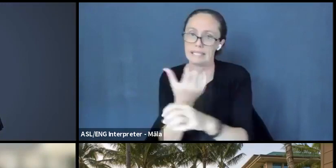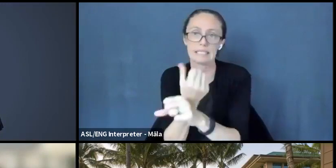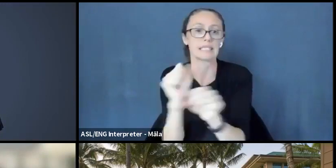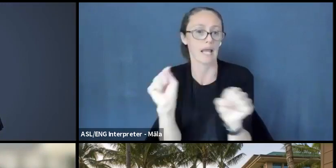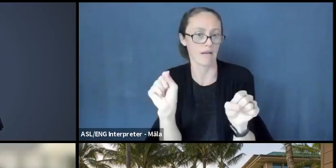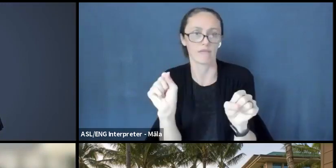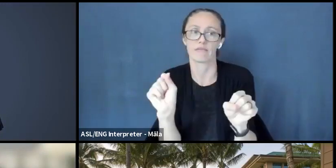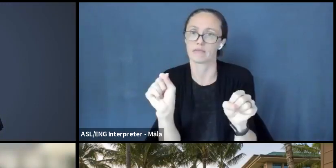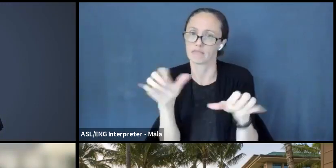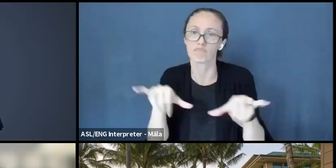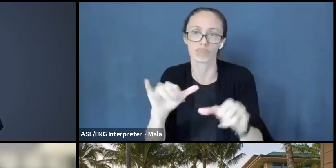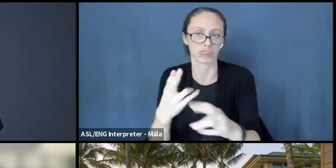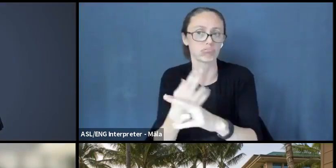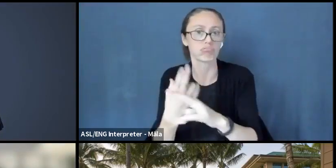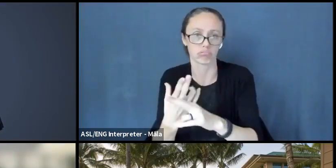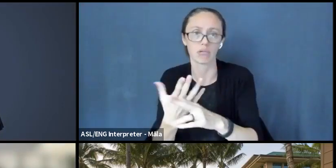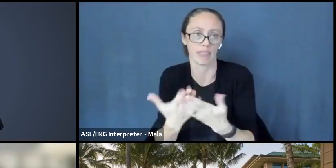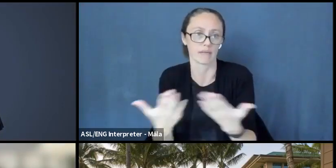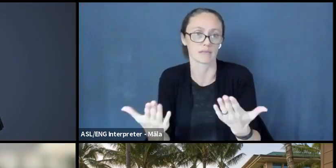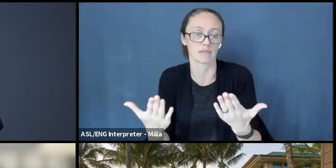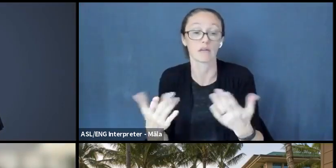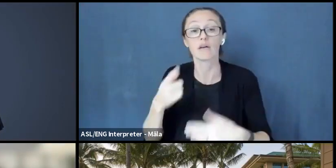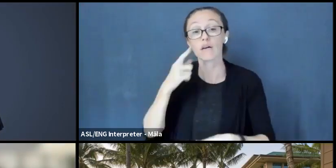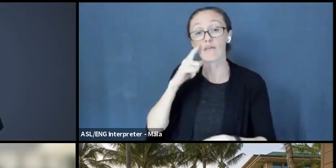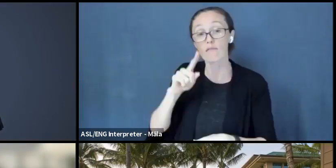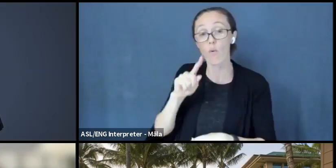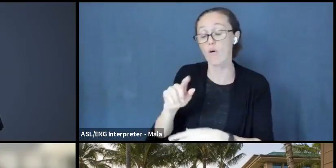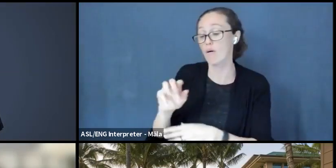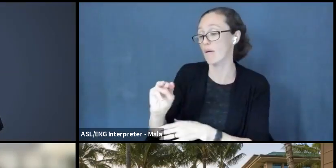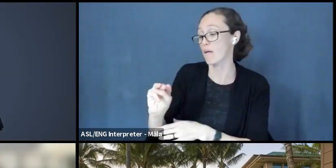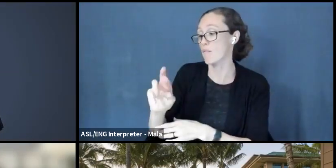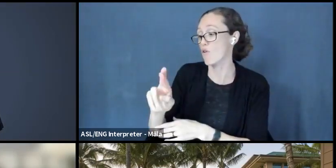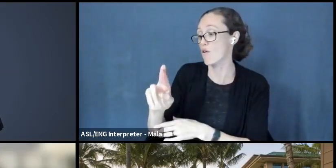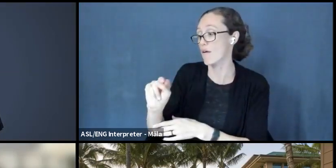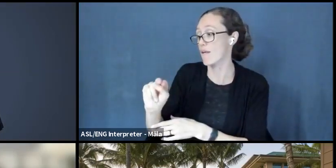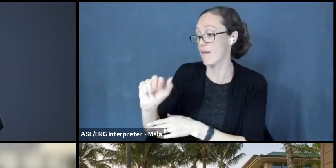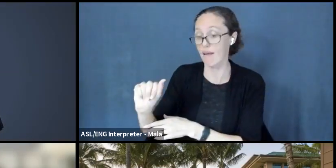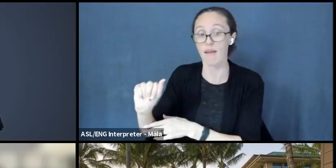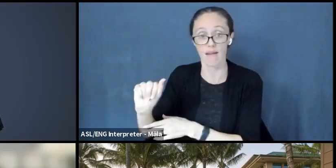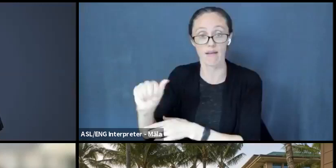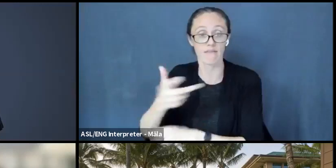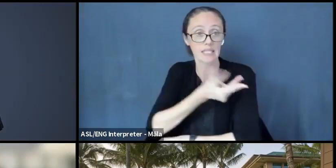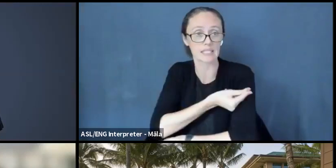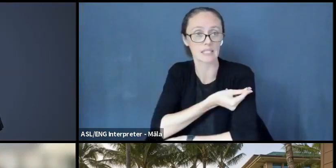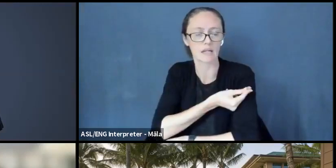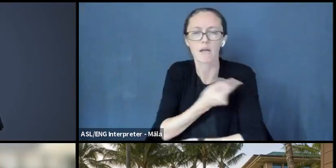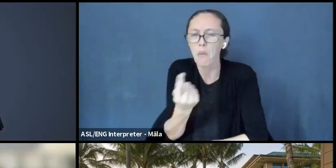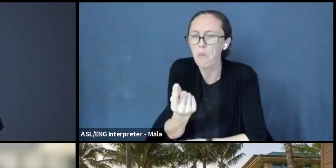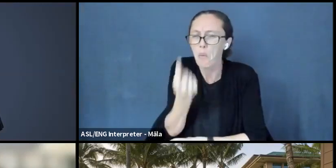I think for the messenger, RNA, vaccine, one compound which some people are allergic to